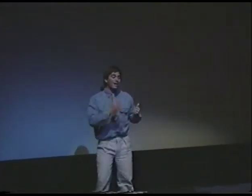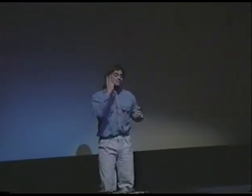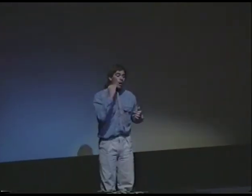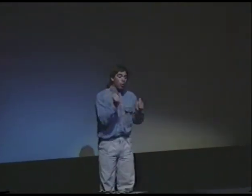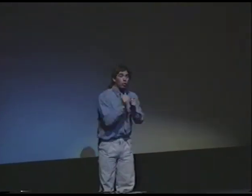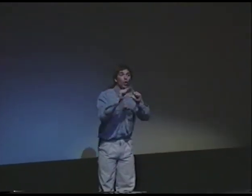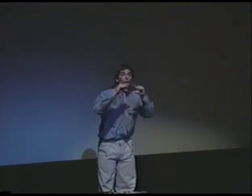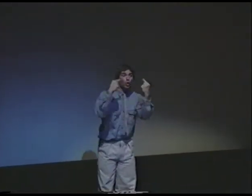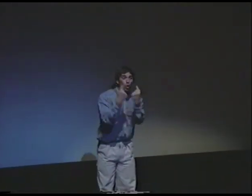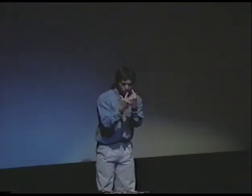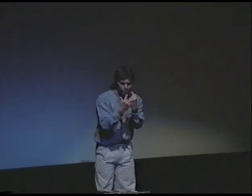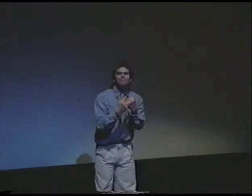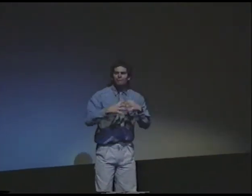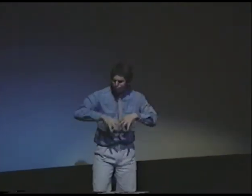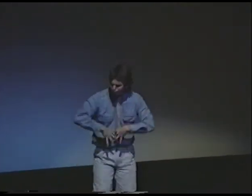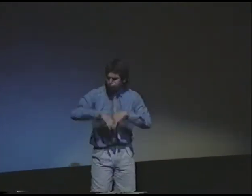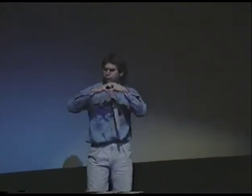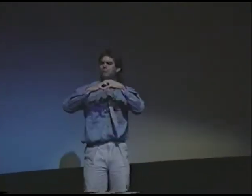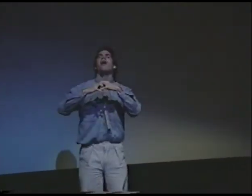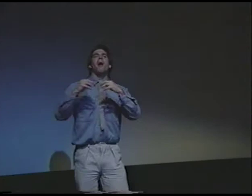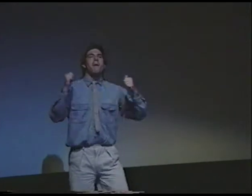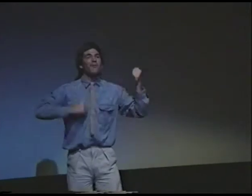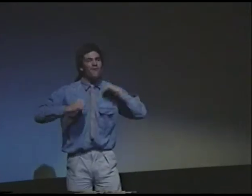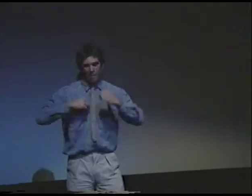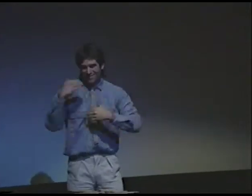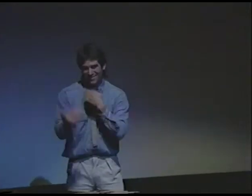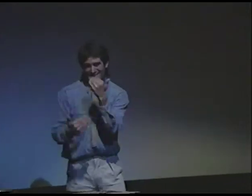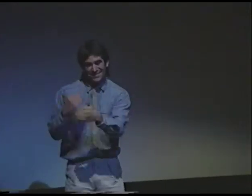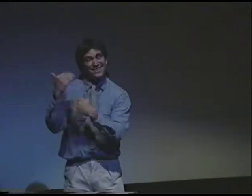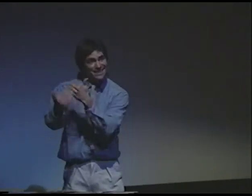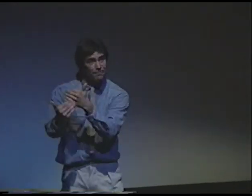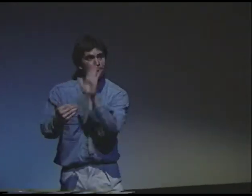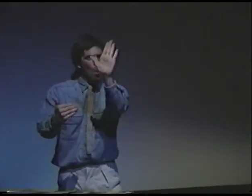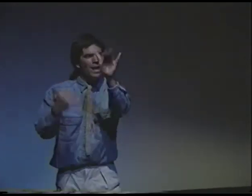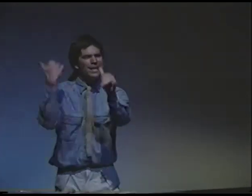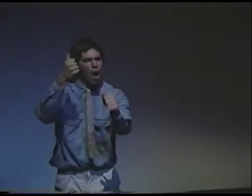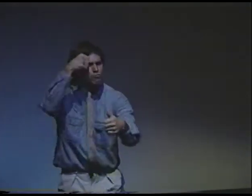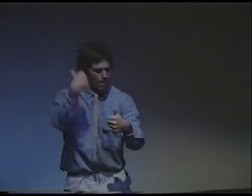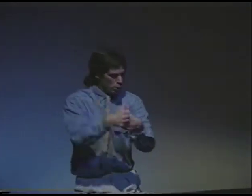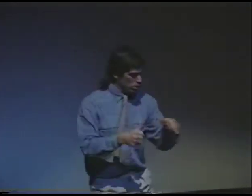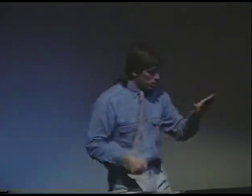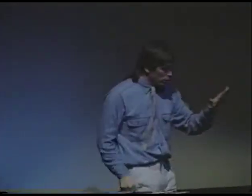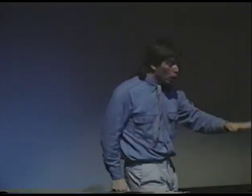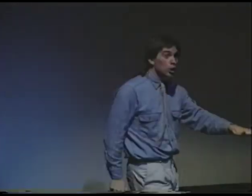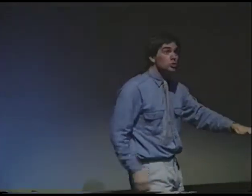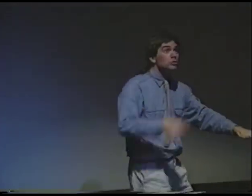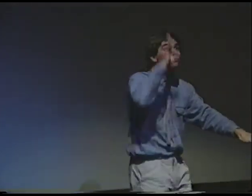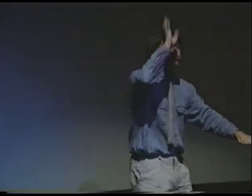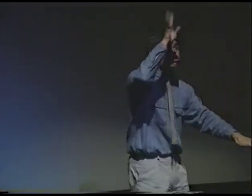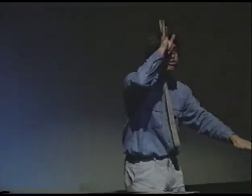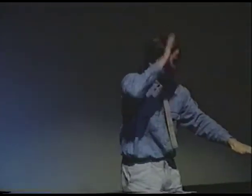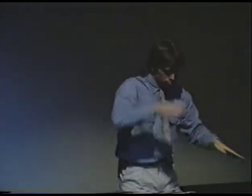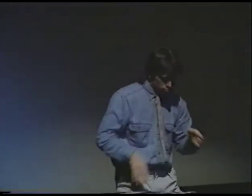Now, my experience with the group, we started performing.